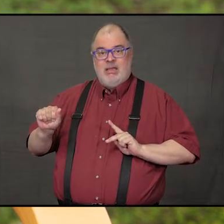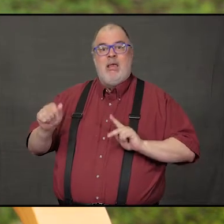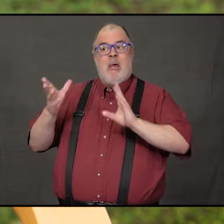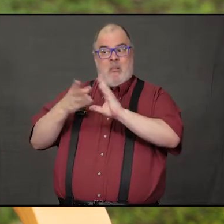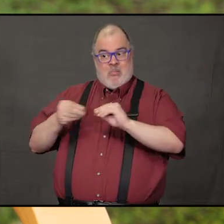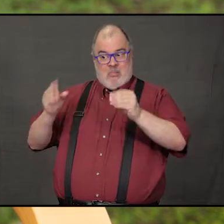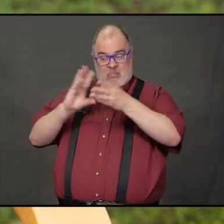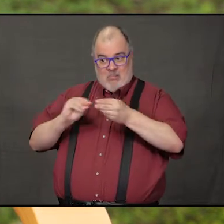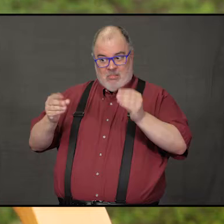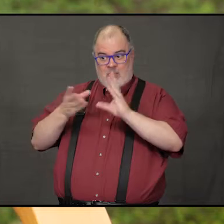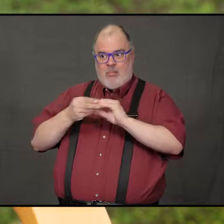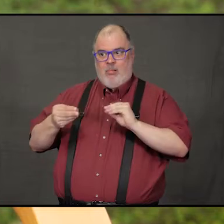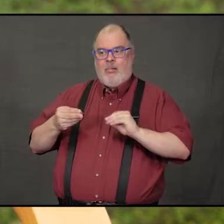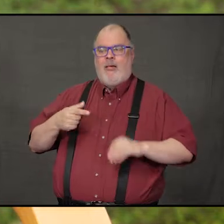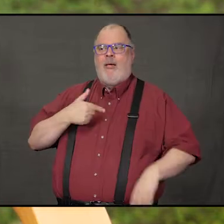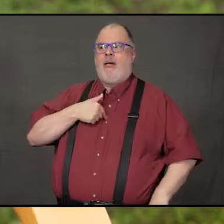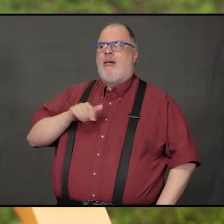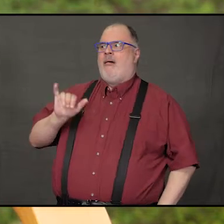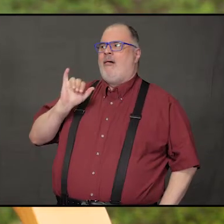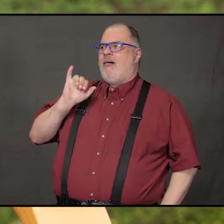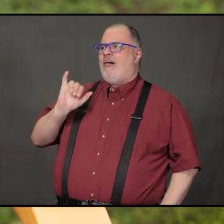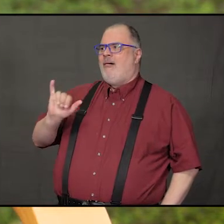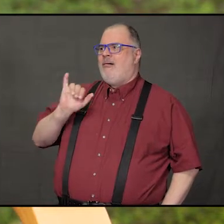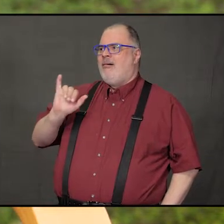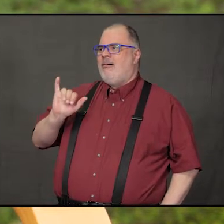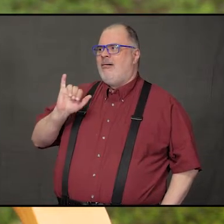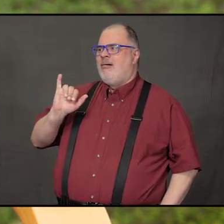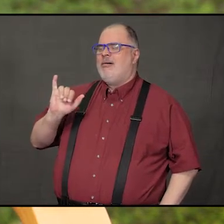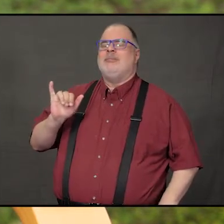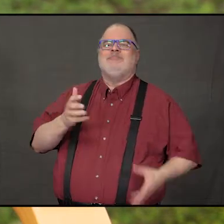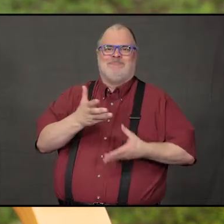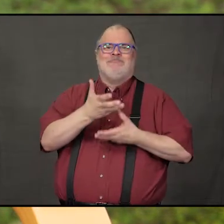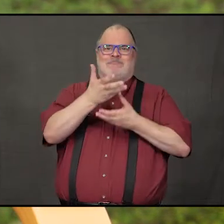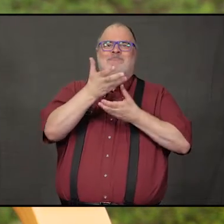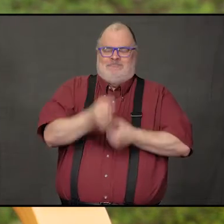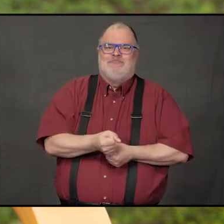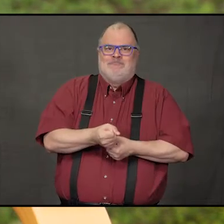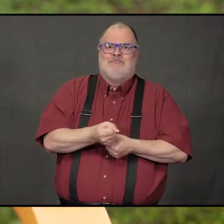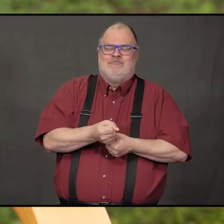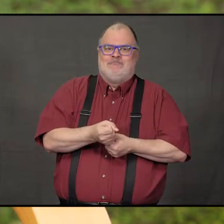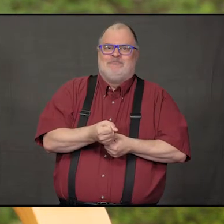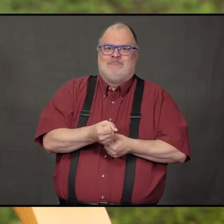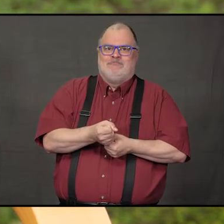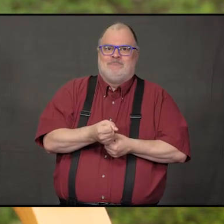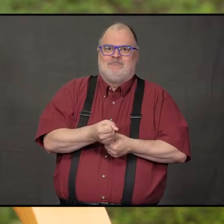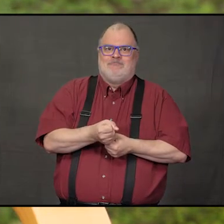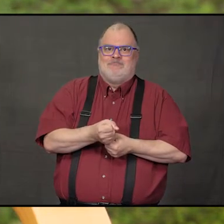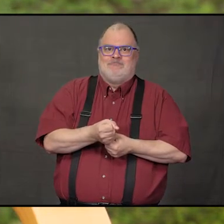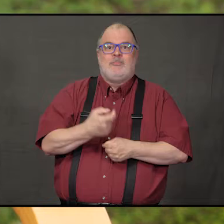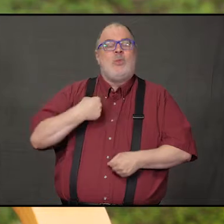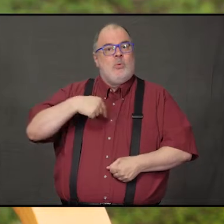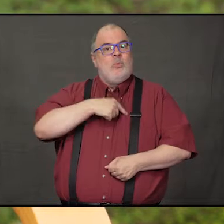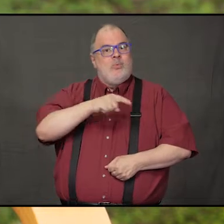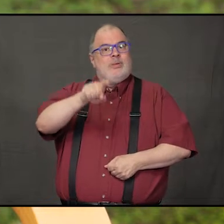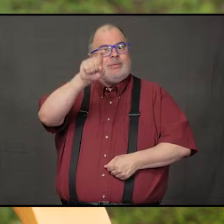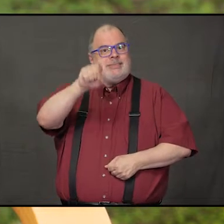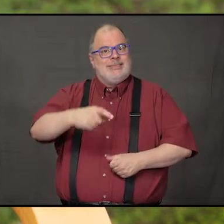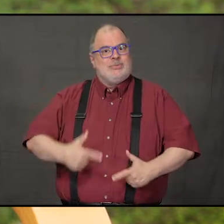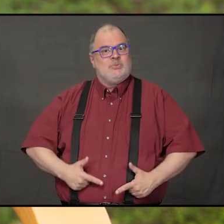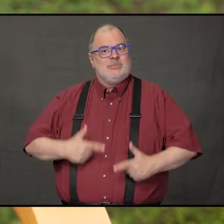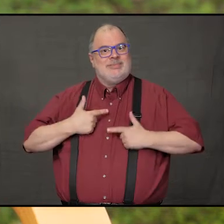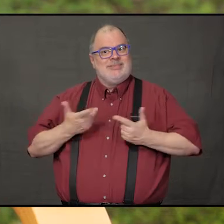We have to live life again – and getting my vaccinations and boosters allows me to do that!